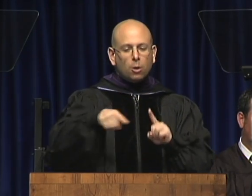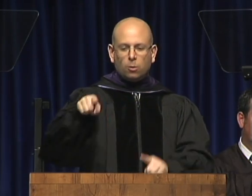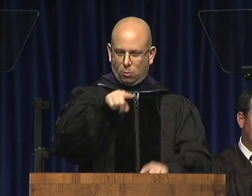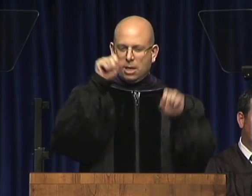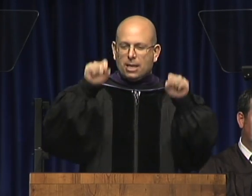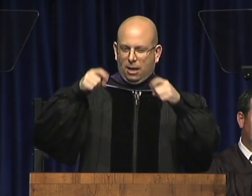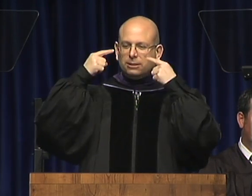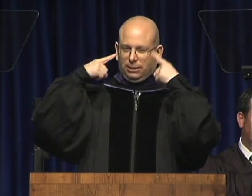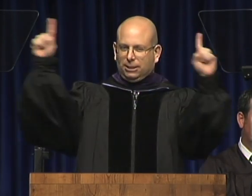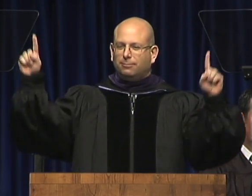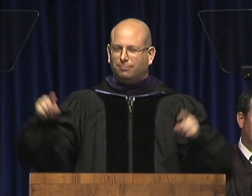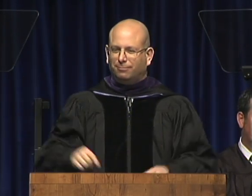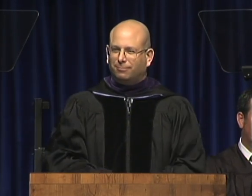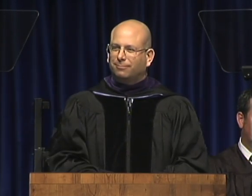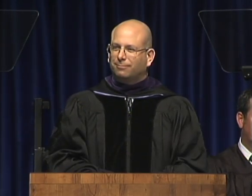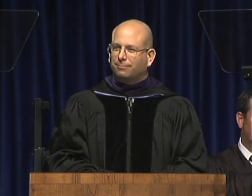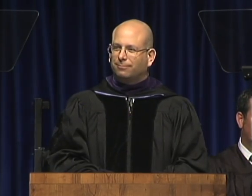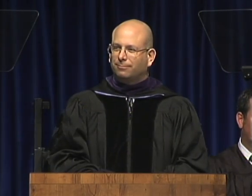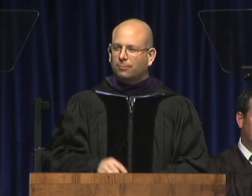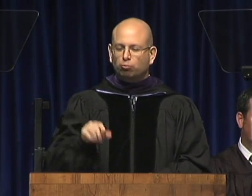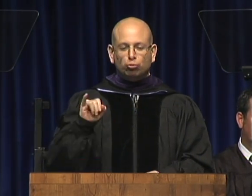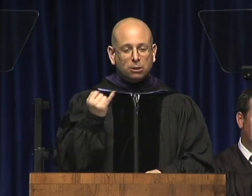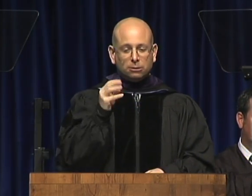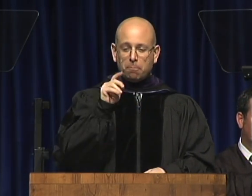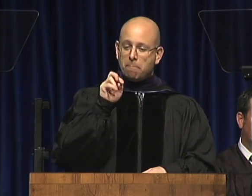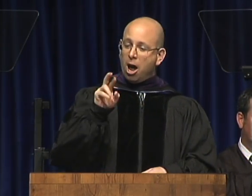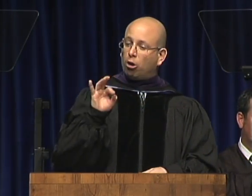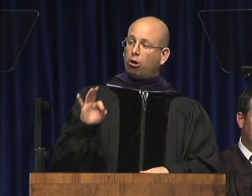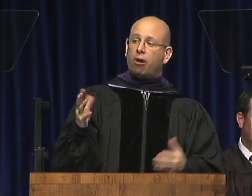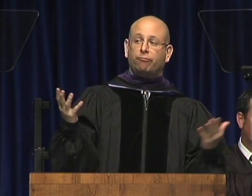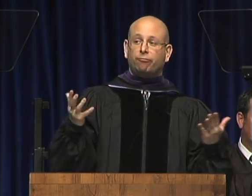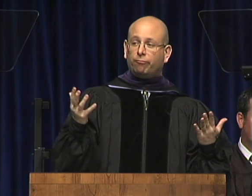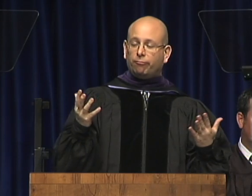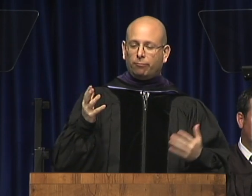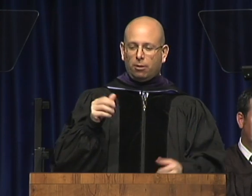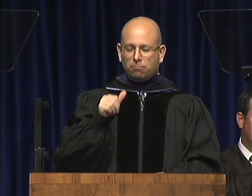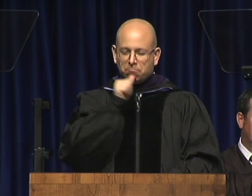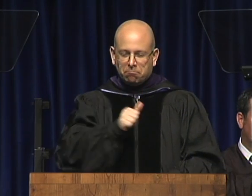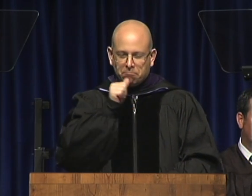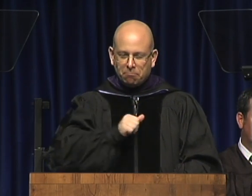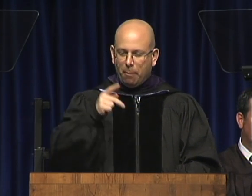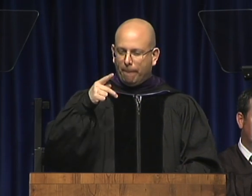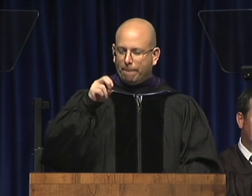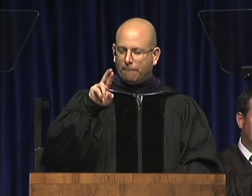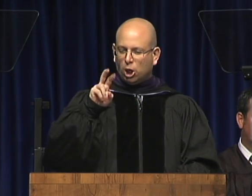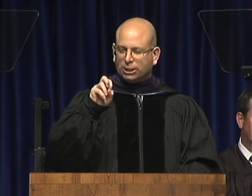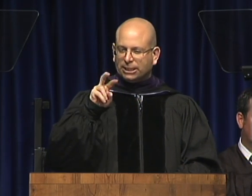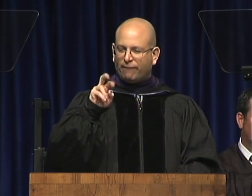The point is you can succeed. It's just a matter of perseverance,